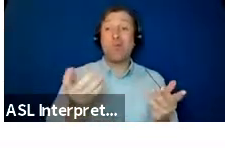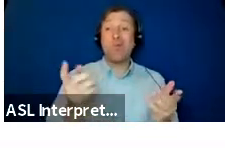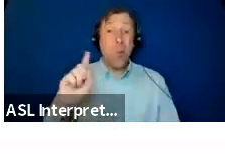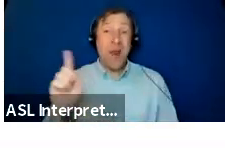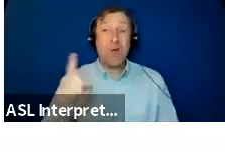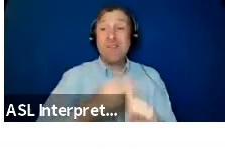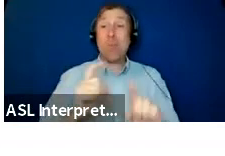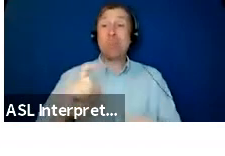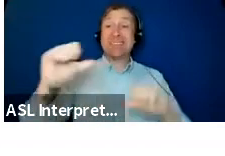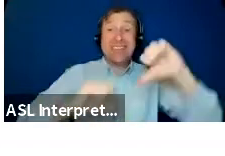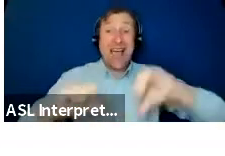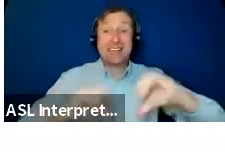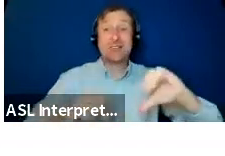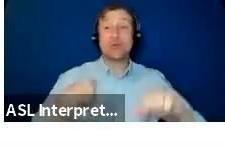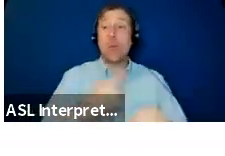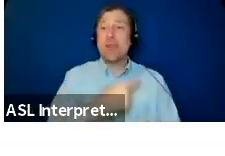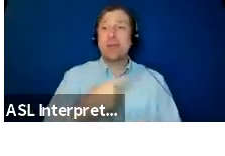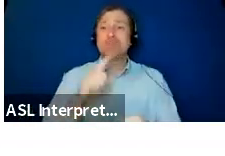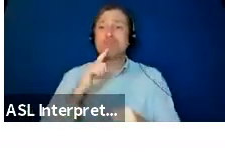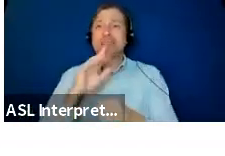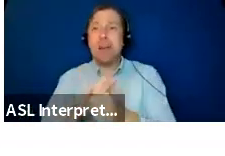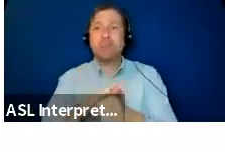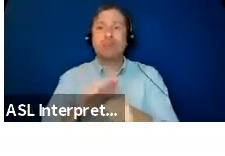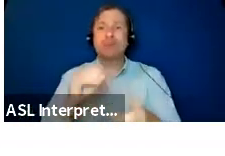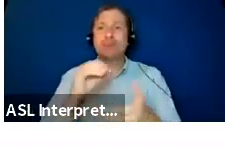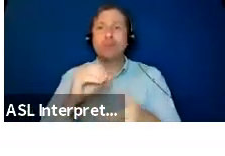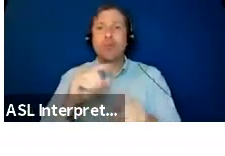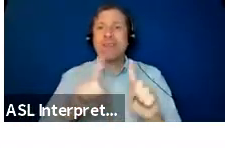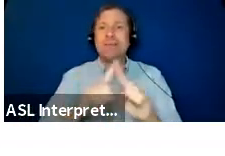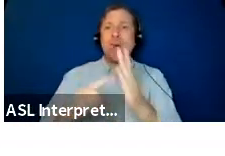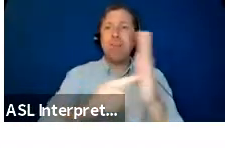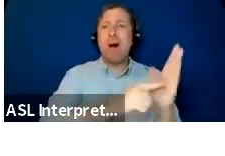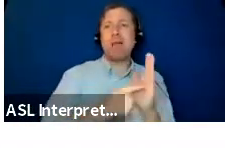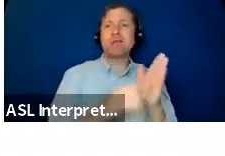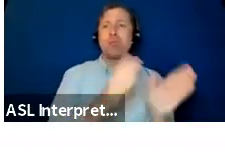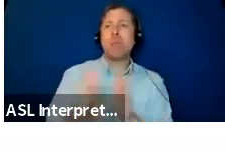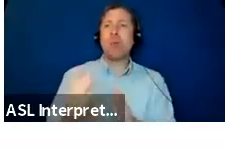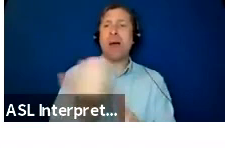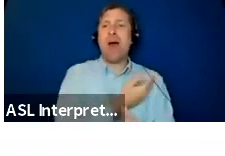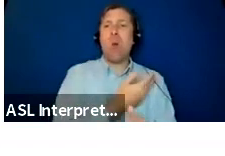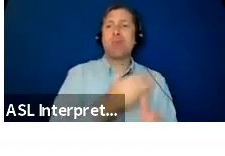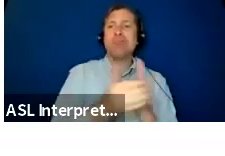we have established through a number of models that have been prepared by our epidemiological advisors.